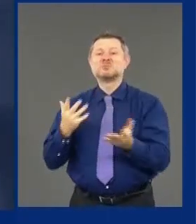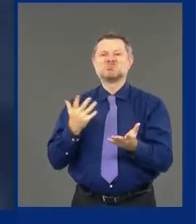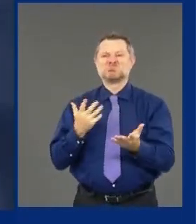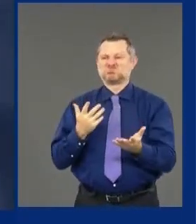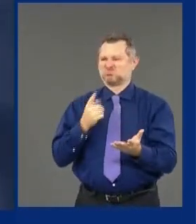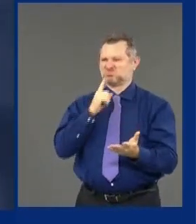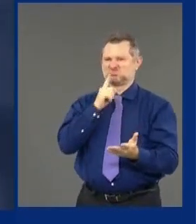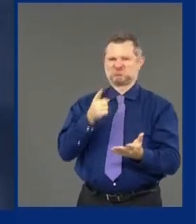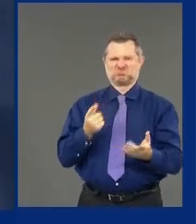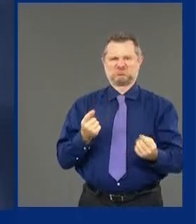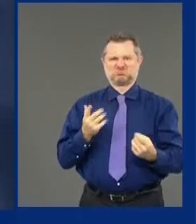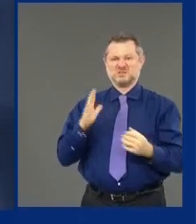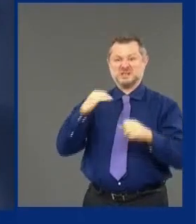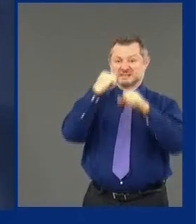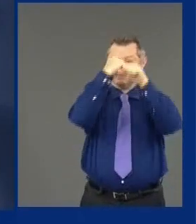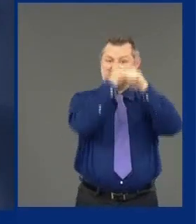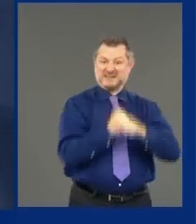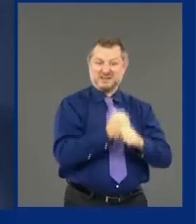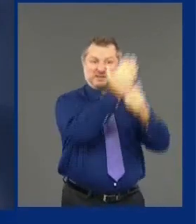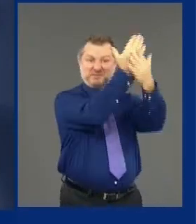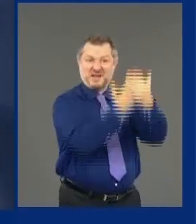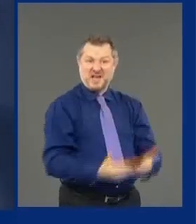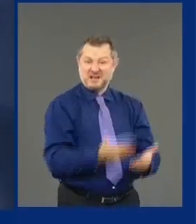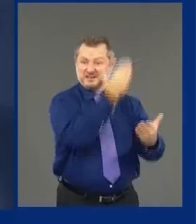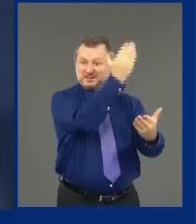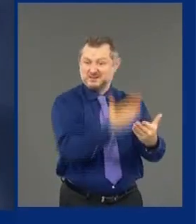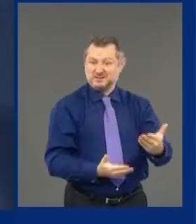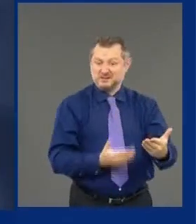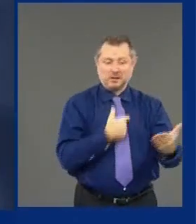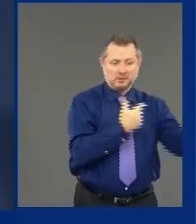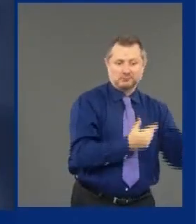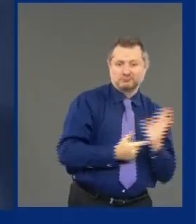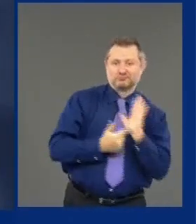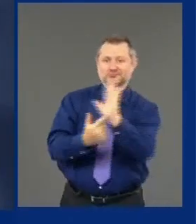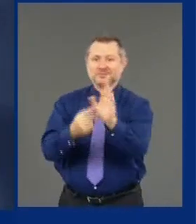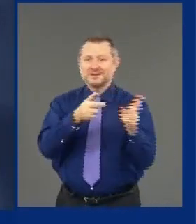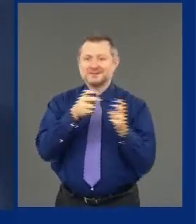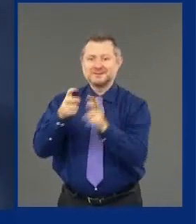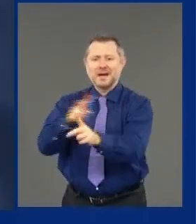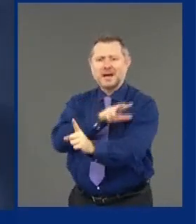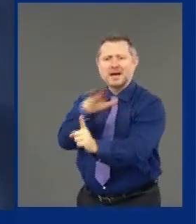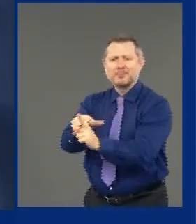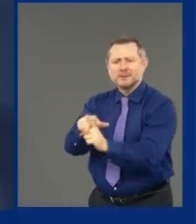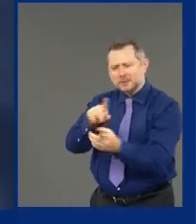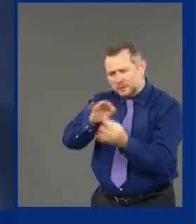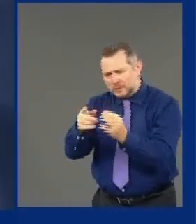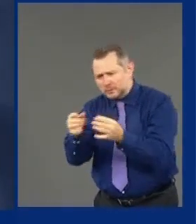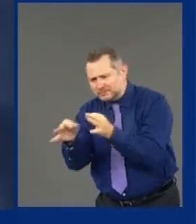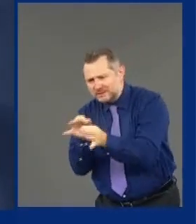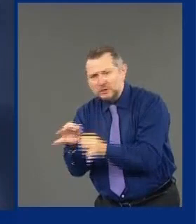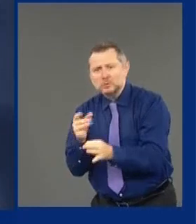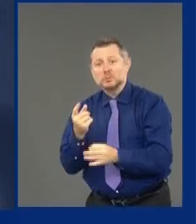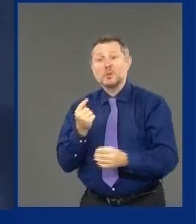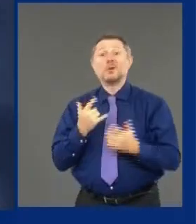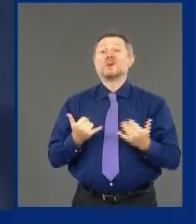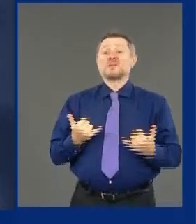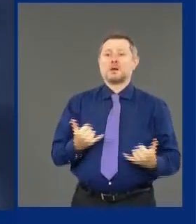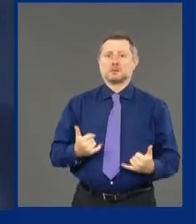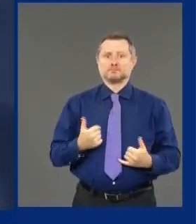100,000 CASES A DAY. ALL THEY'RE DOING, THESE MODELS,